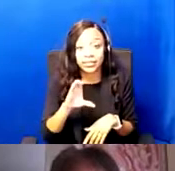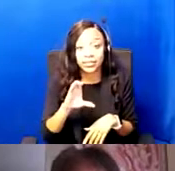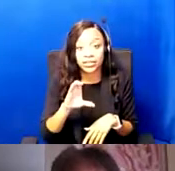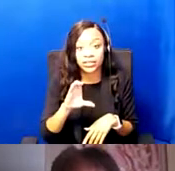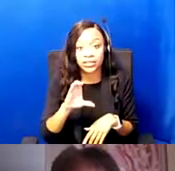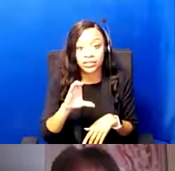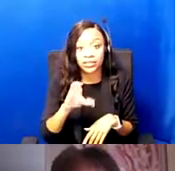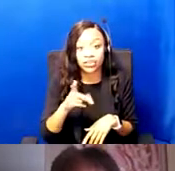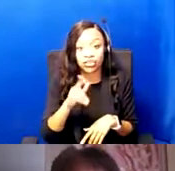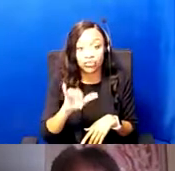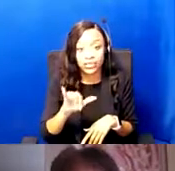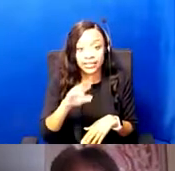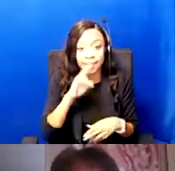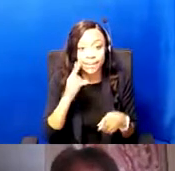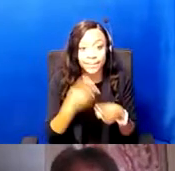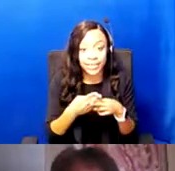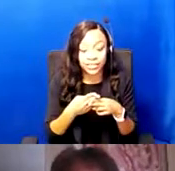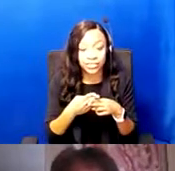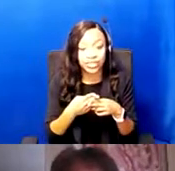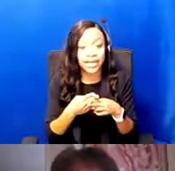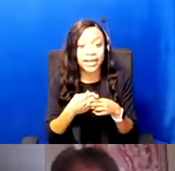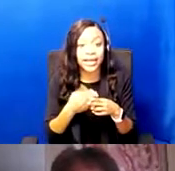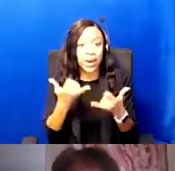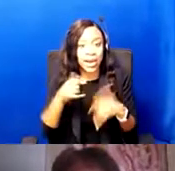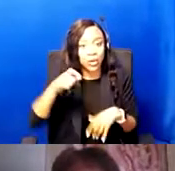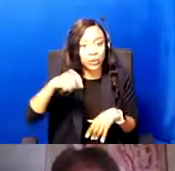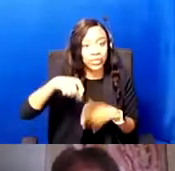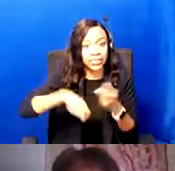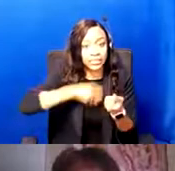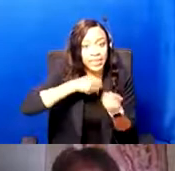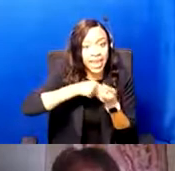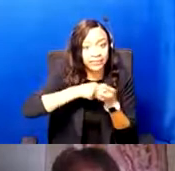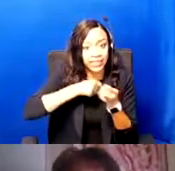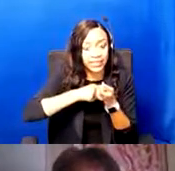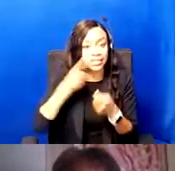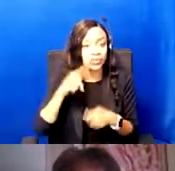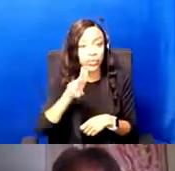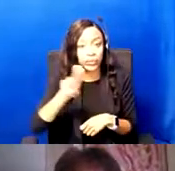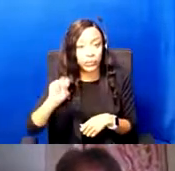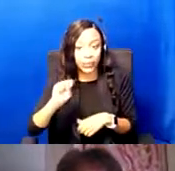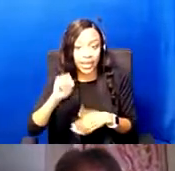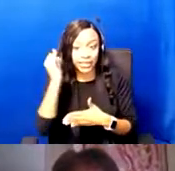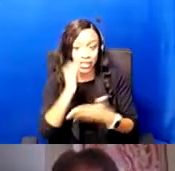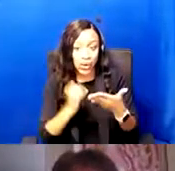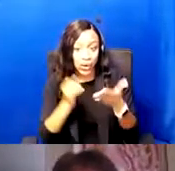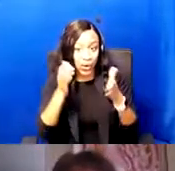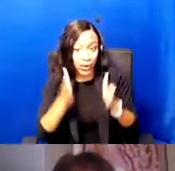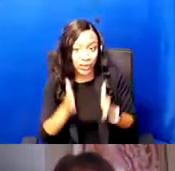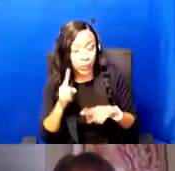is this need to be advocates at this time for US-based artists. We cannot underestimate our role and our need to maintain